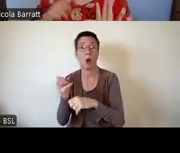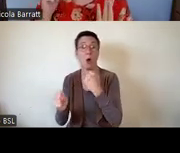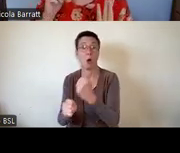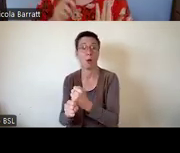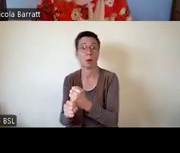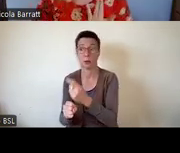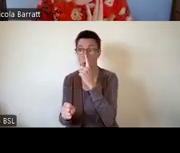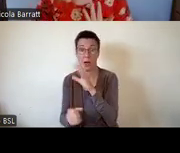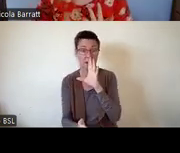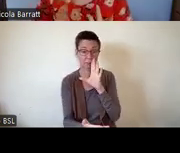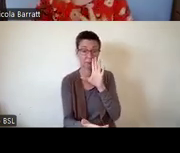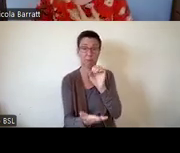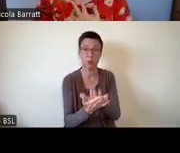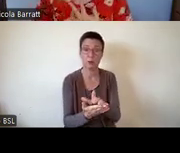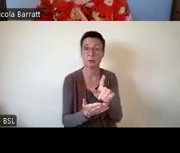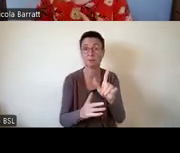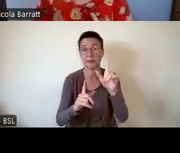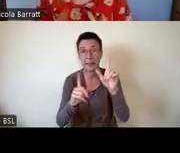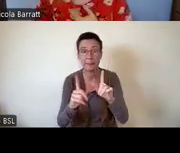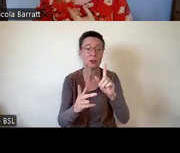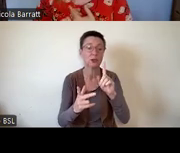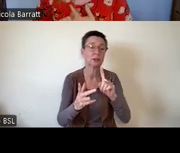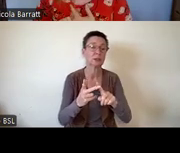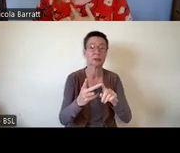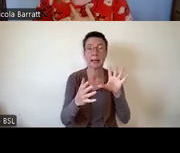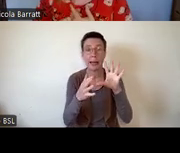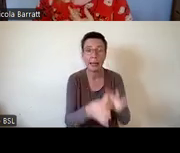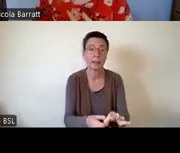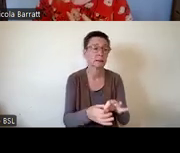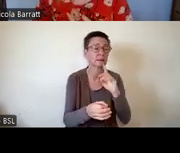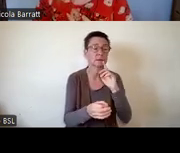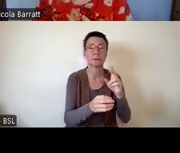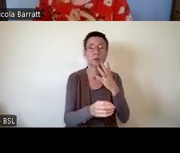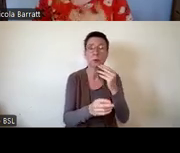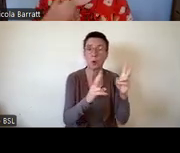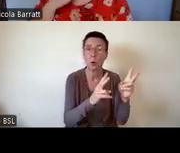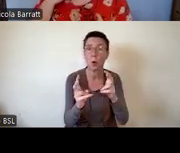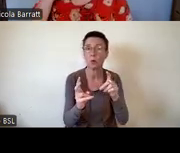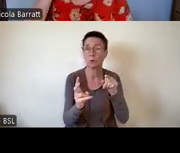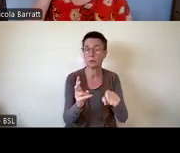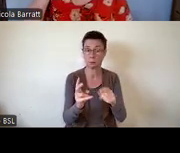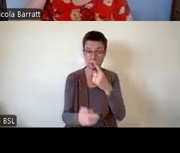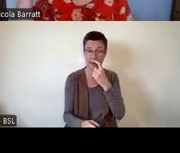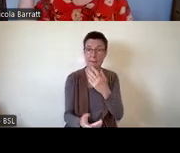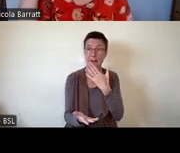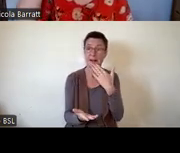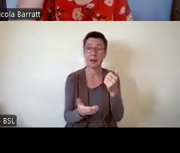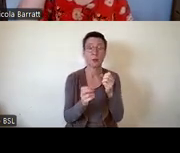You can add in images and links, and pull quotes. It can be a really nice way to use it.